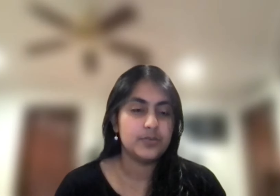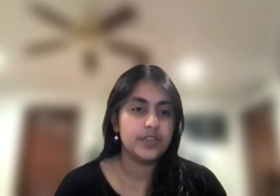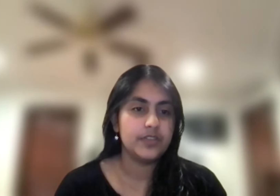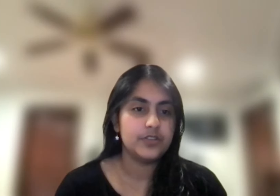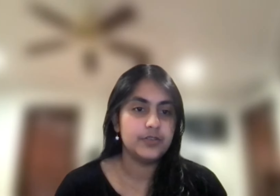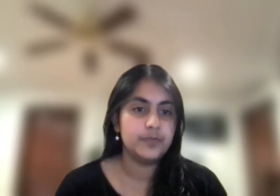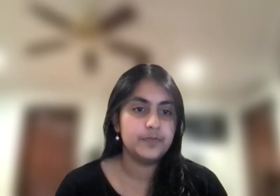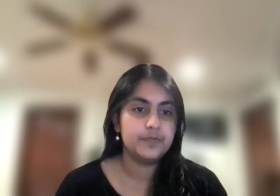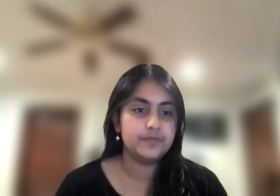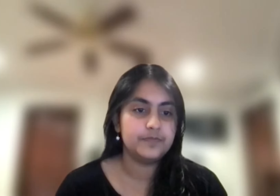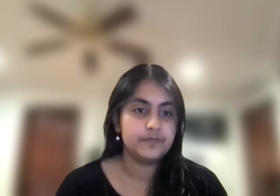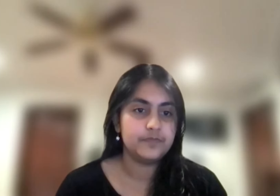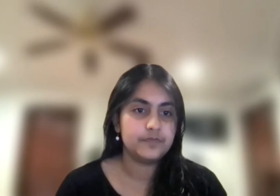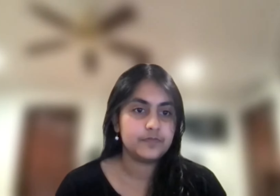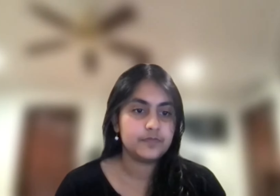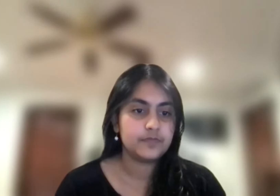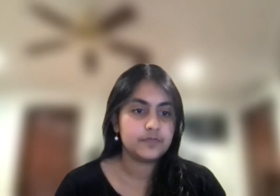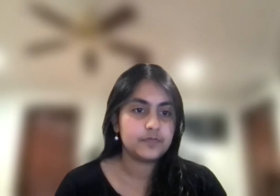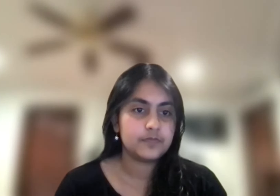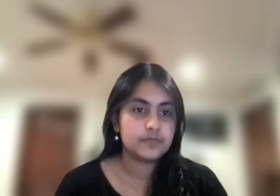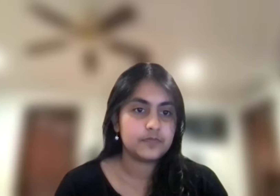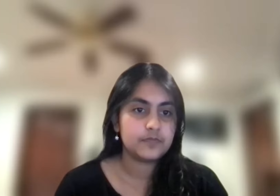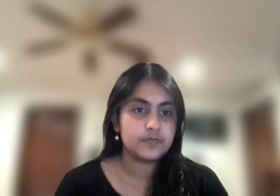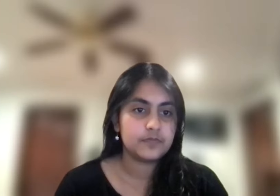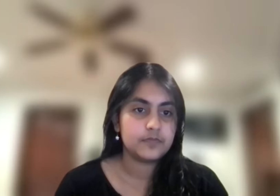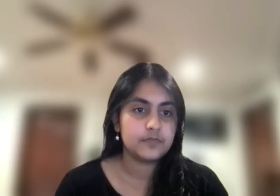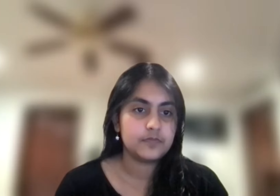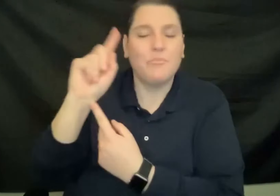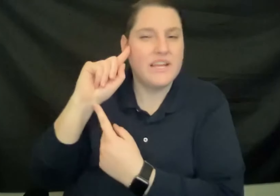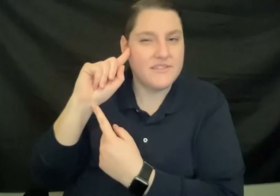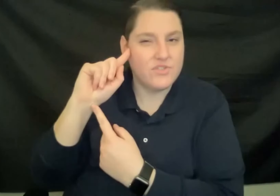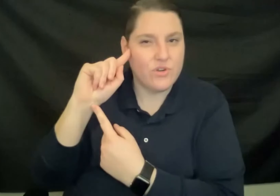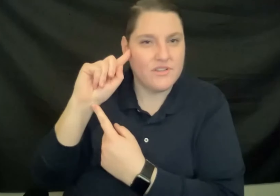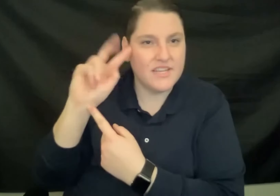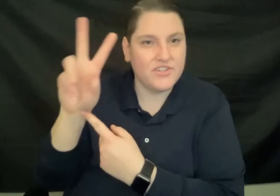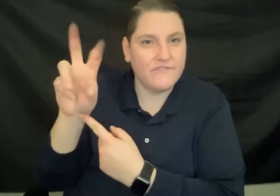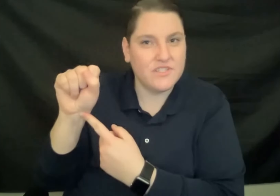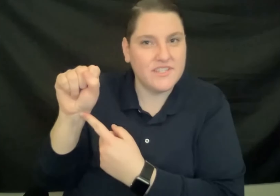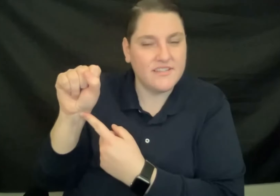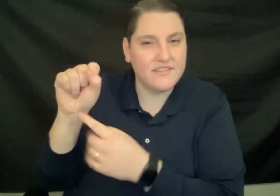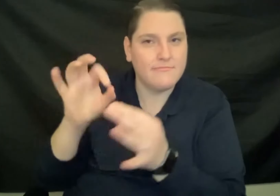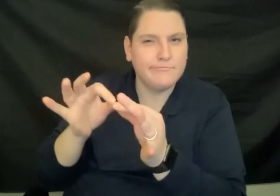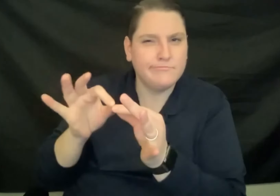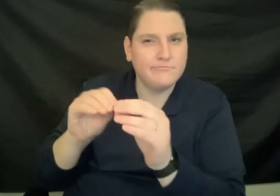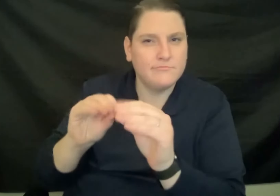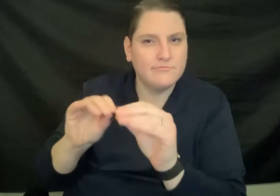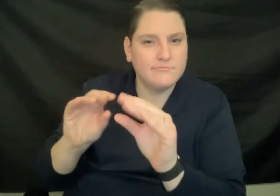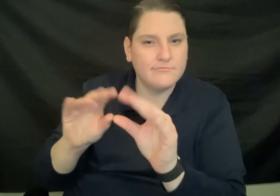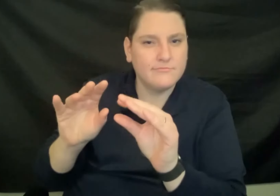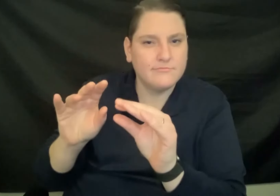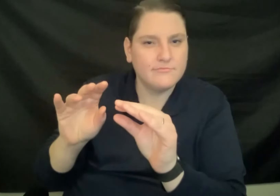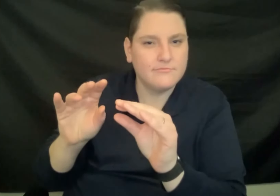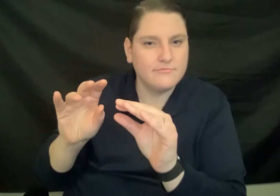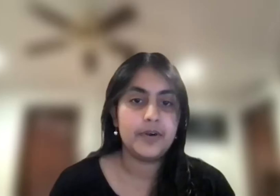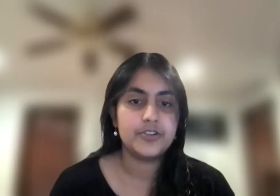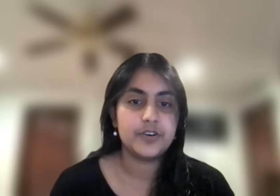And following up on that, when seeking treatment for a stroke, how important it is to go to a comprehensive stroke center versus a primary stroke center? And could you elaborate on the differences between the two?